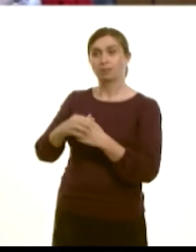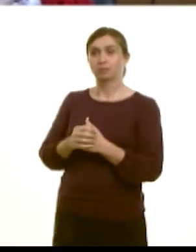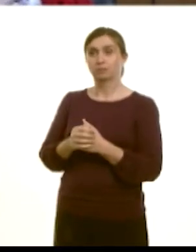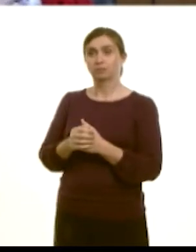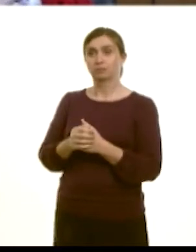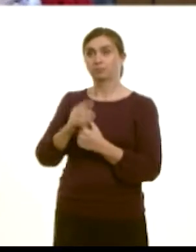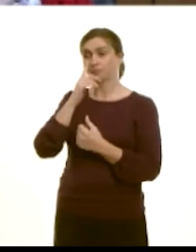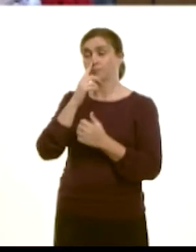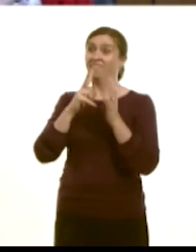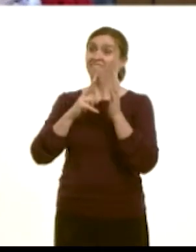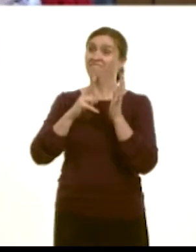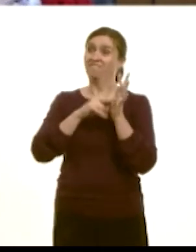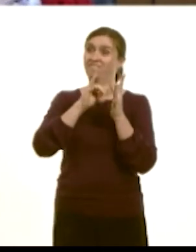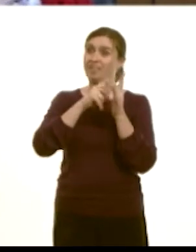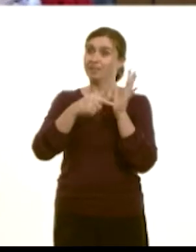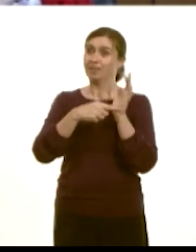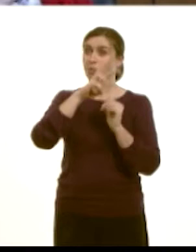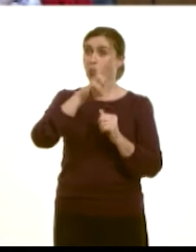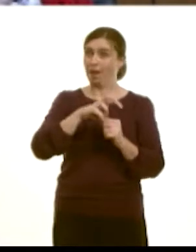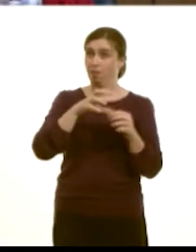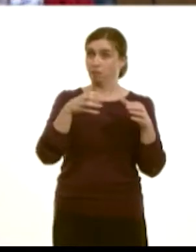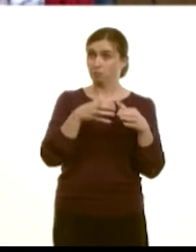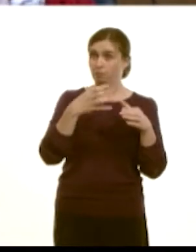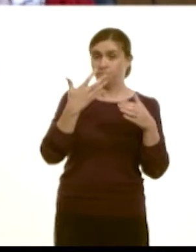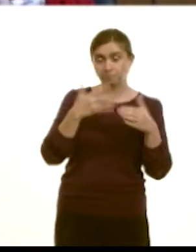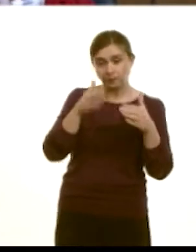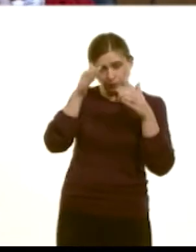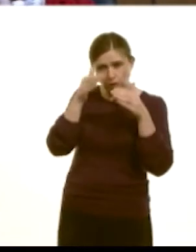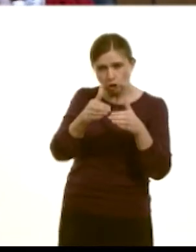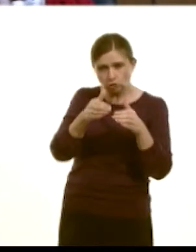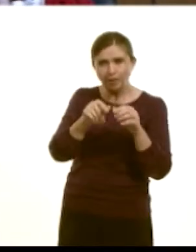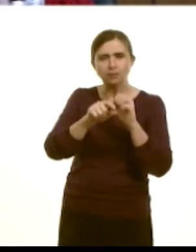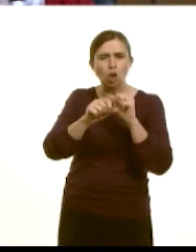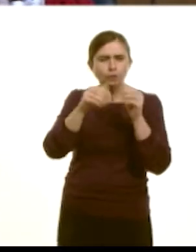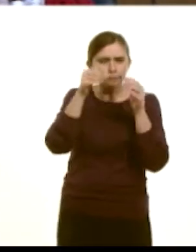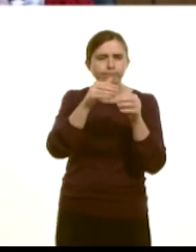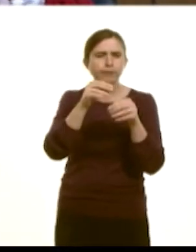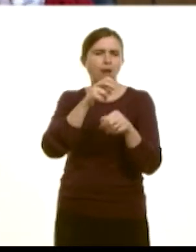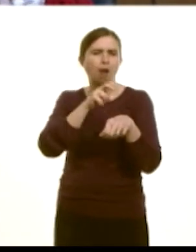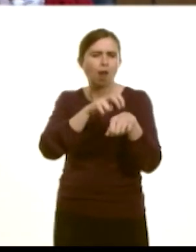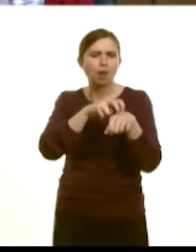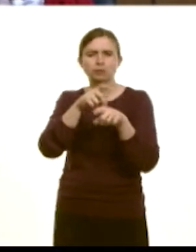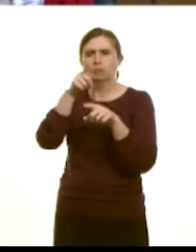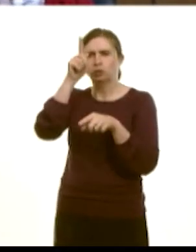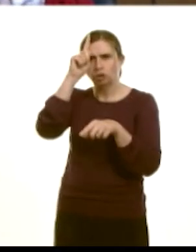Visit Wales to concentrate on certain markets, namely Ireland, Germany and the United States,